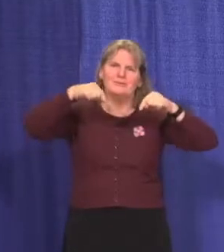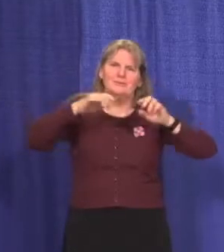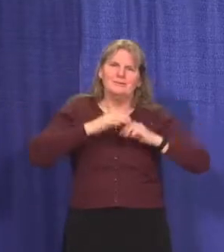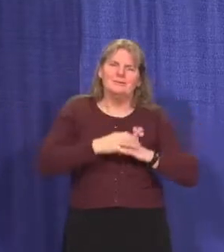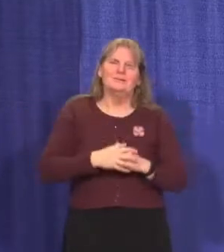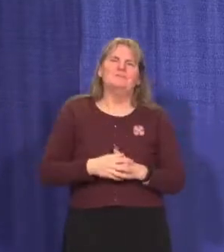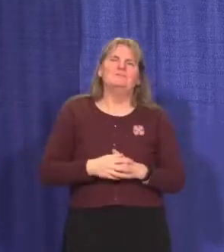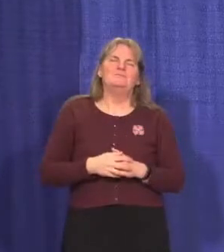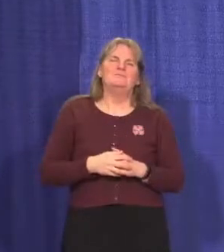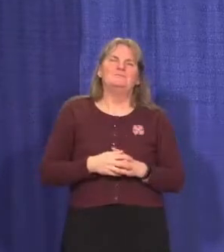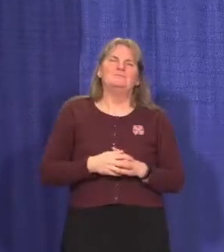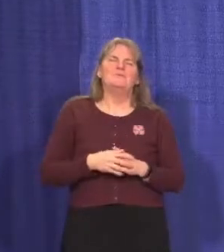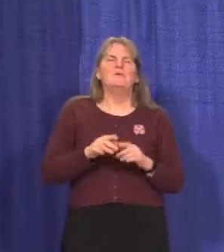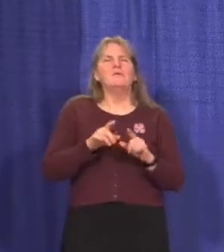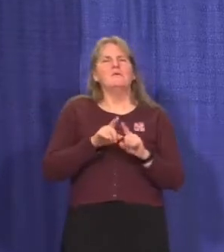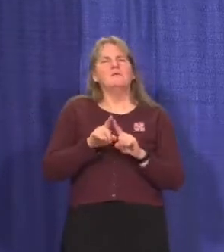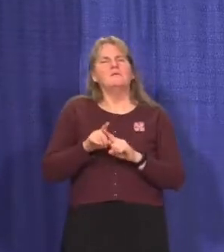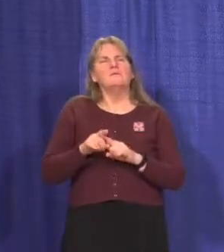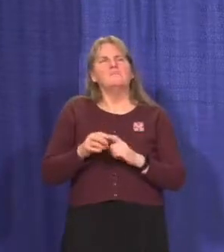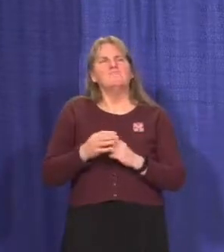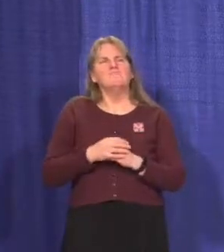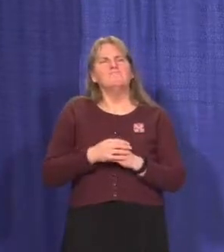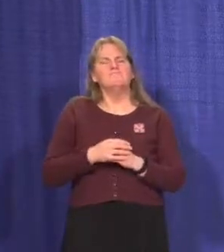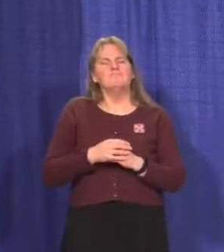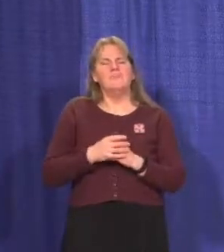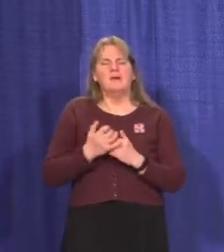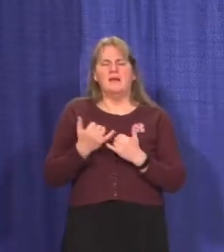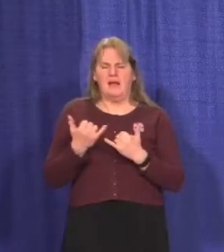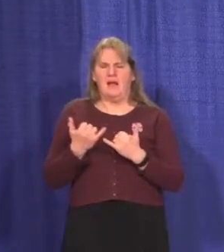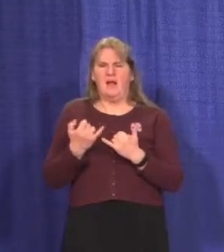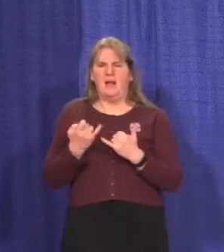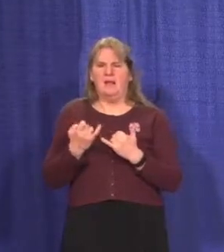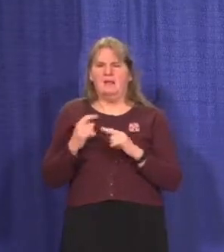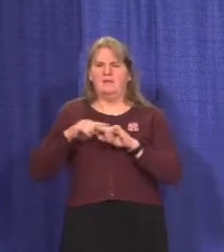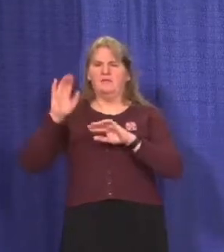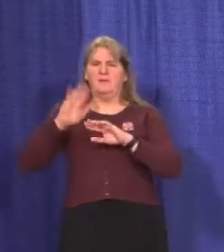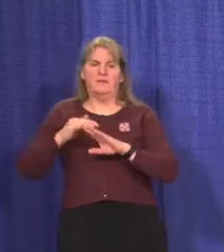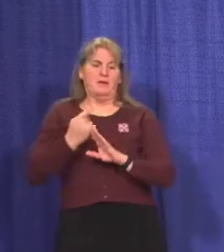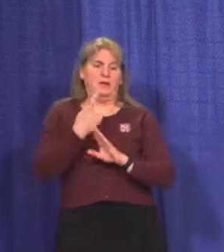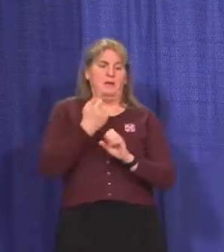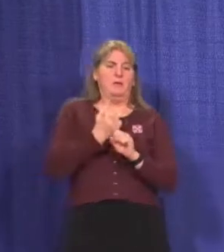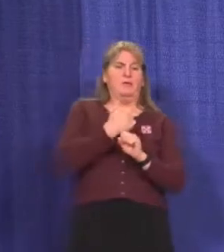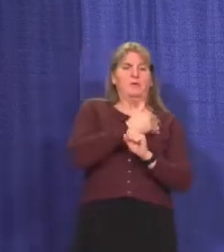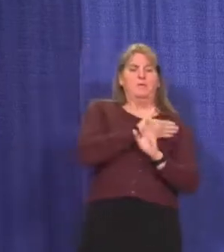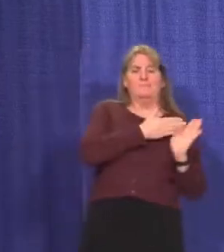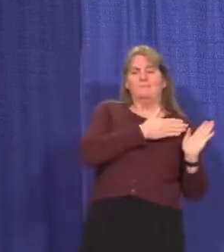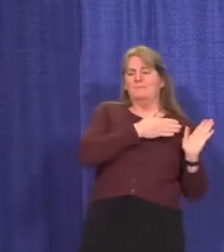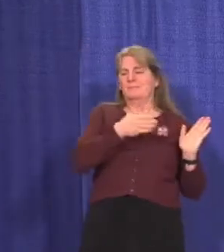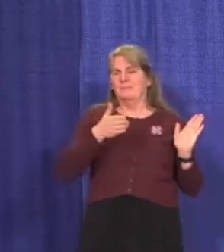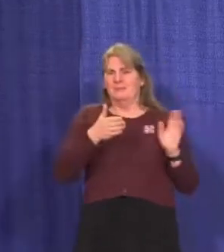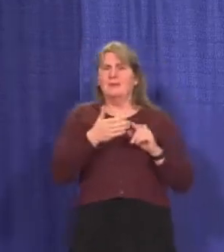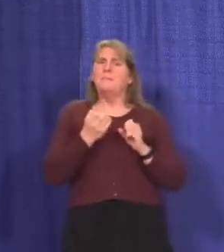And we are in a different time. And there's many urgent questions to be answered but we